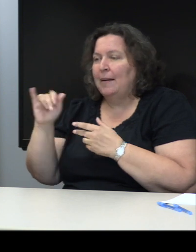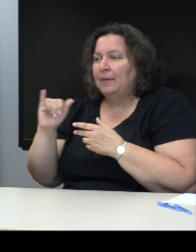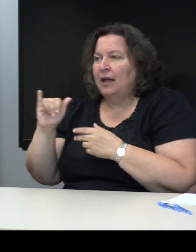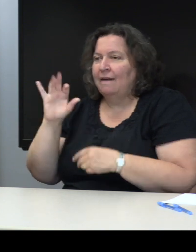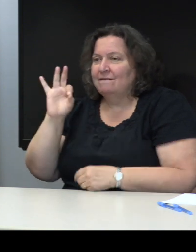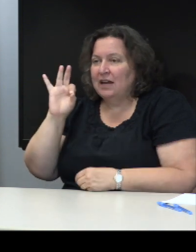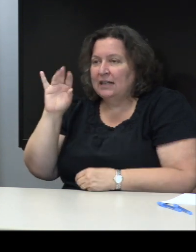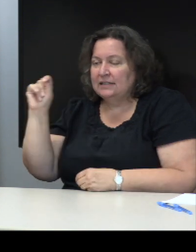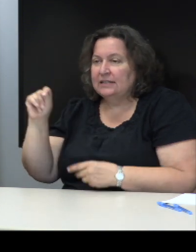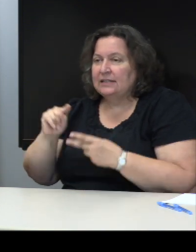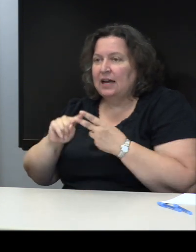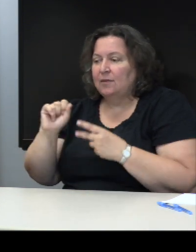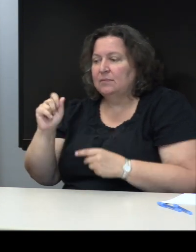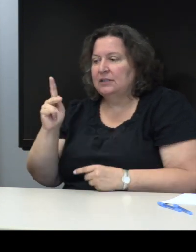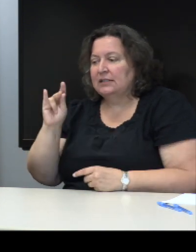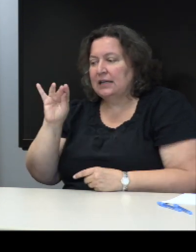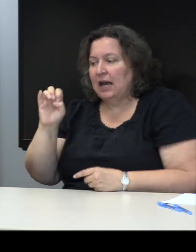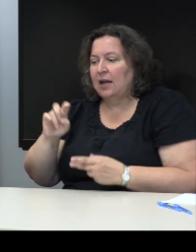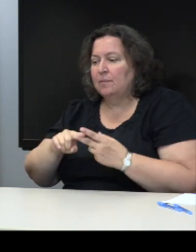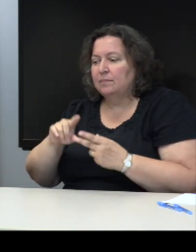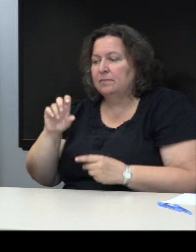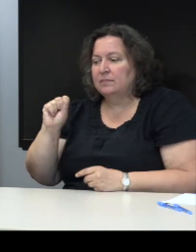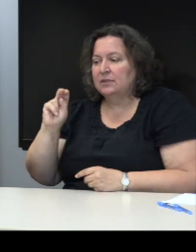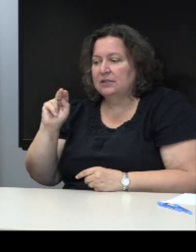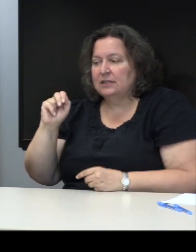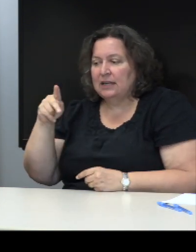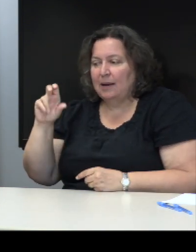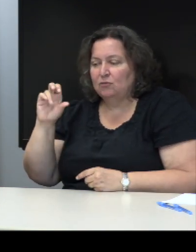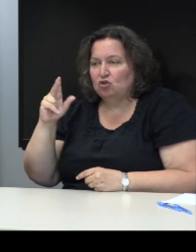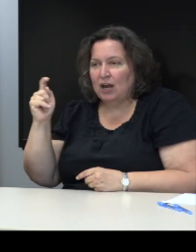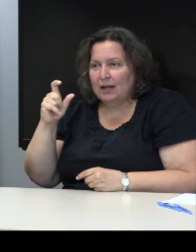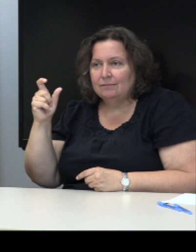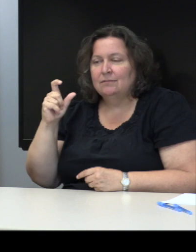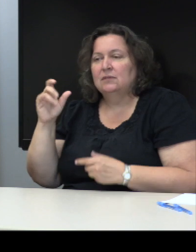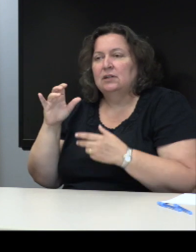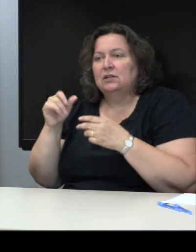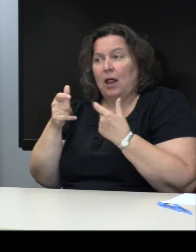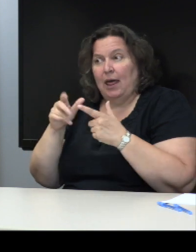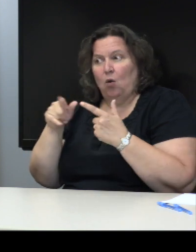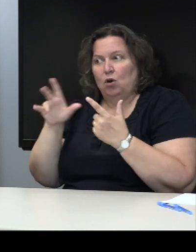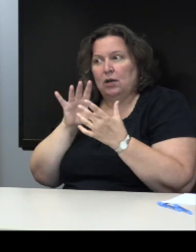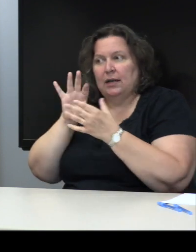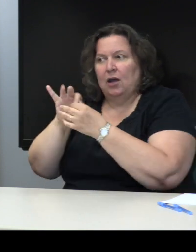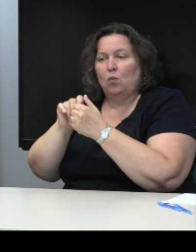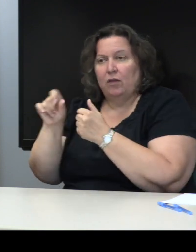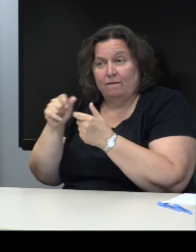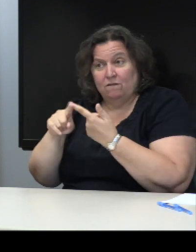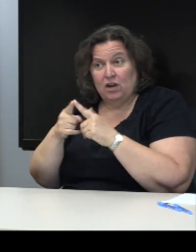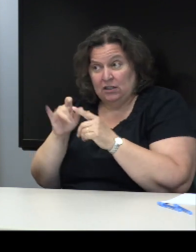FaceTime, Skype, Snapchat, things like that, to allow her to connect with some of those friends. Would that be an option?